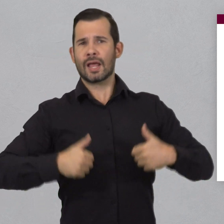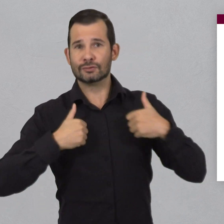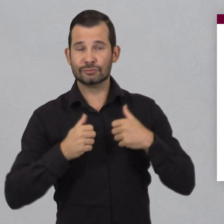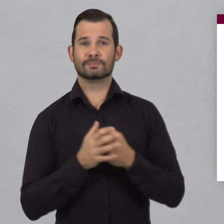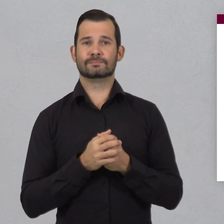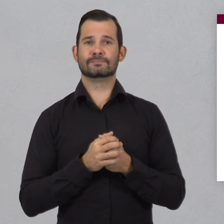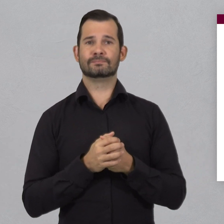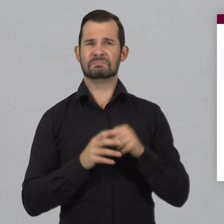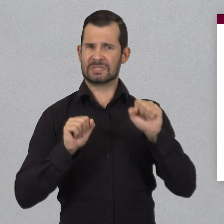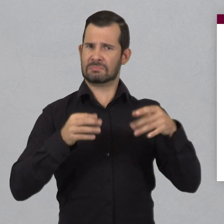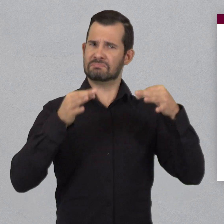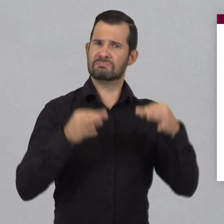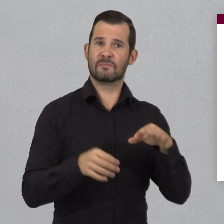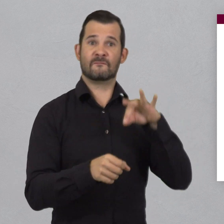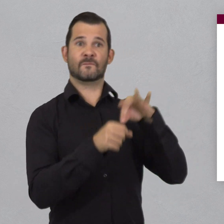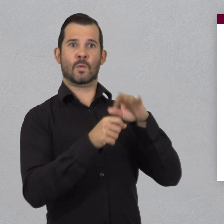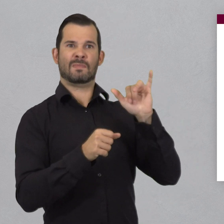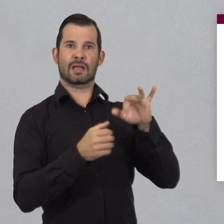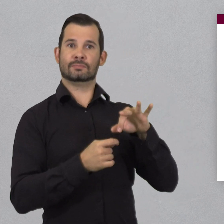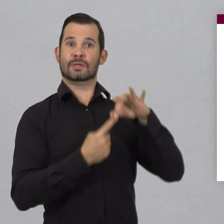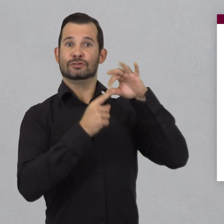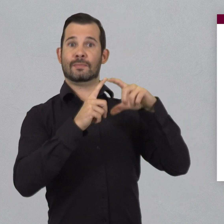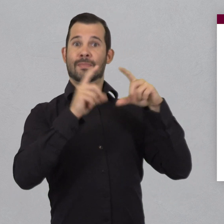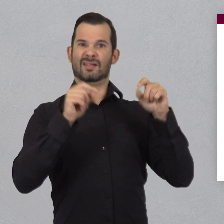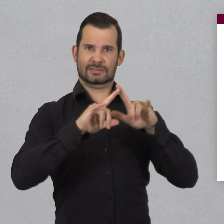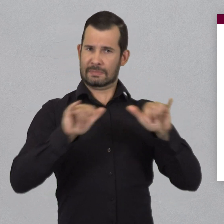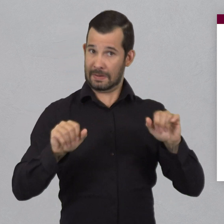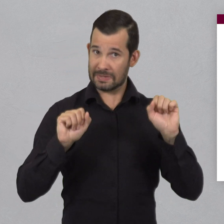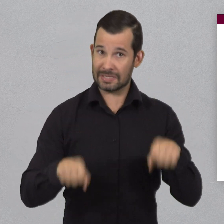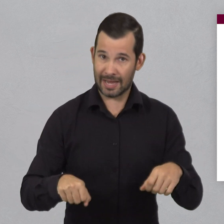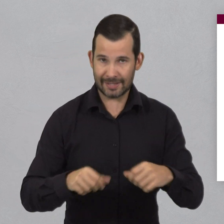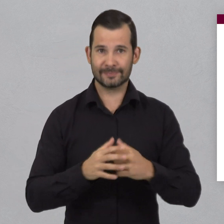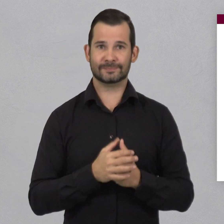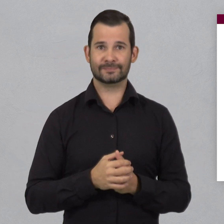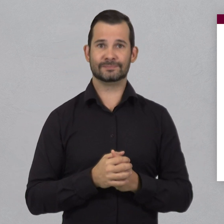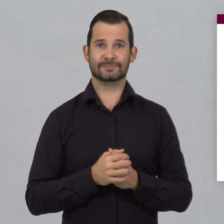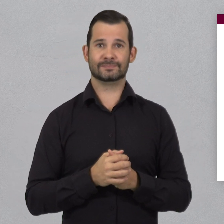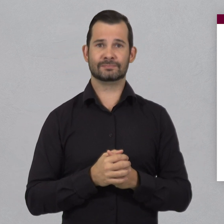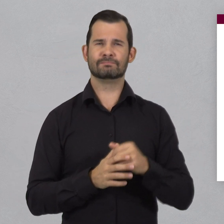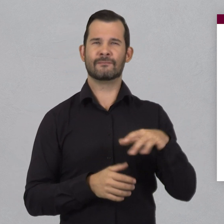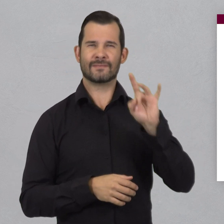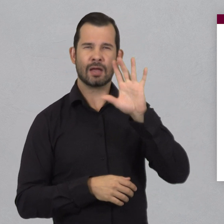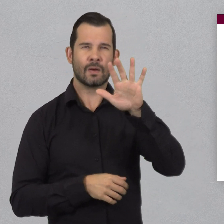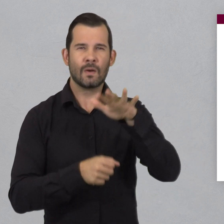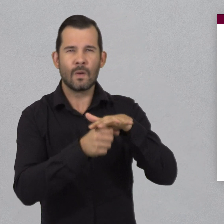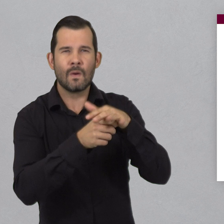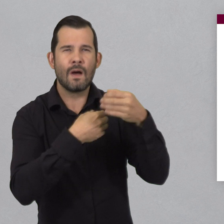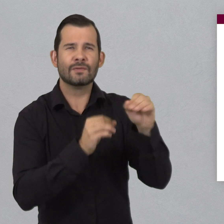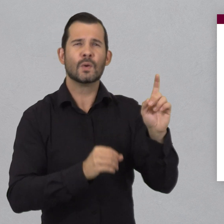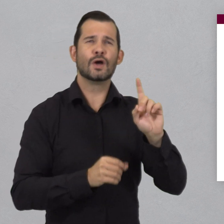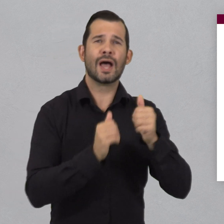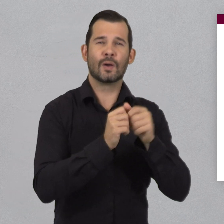choose to vote by special ballot at the same time. Find your local office by using the Voter